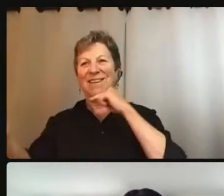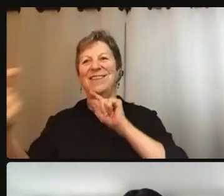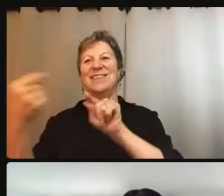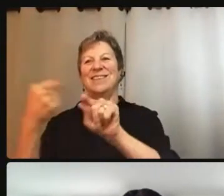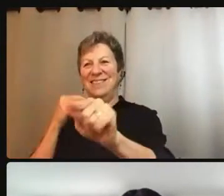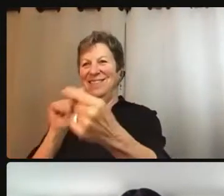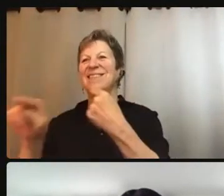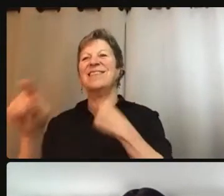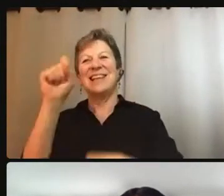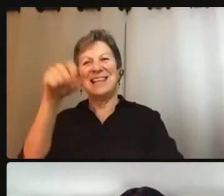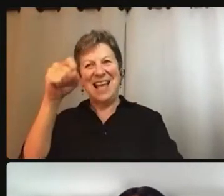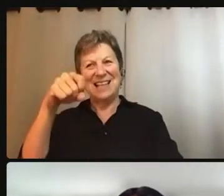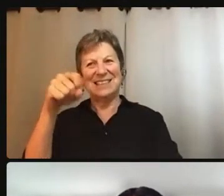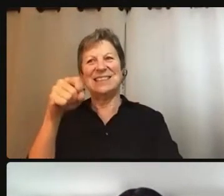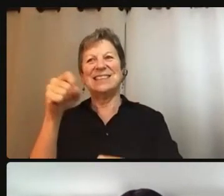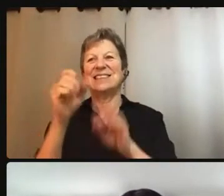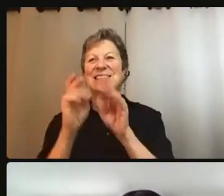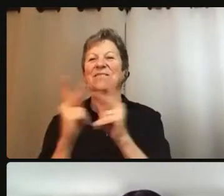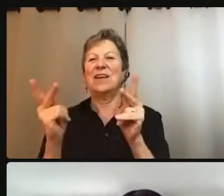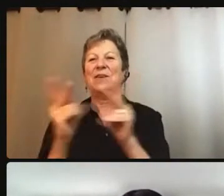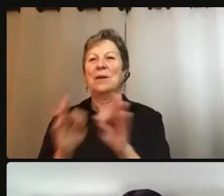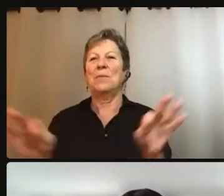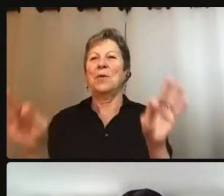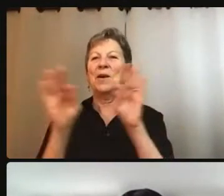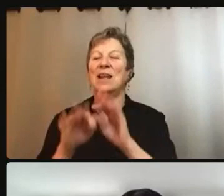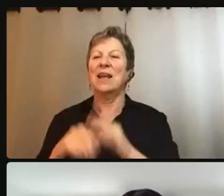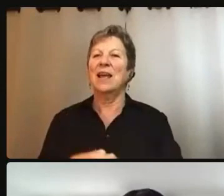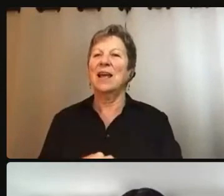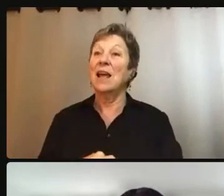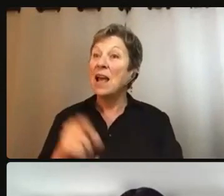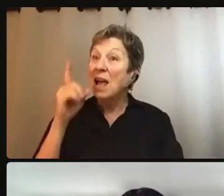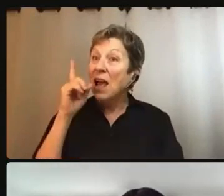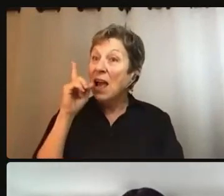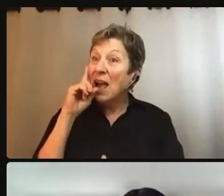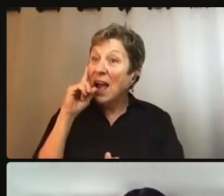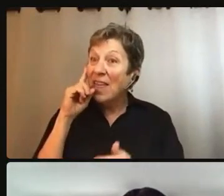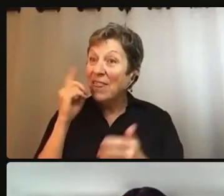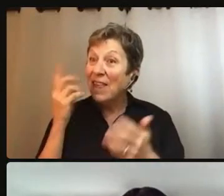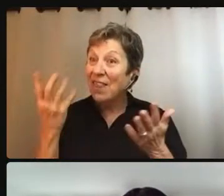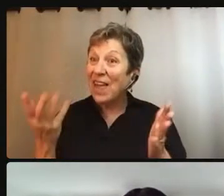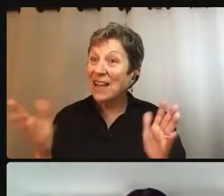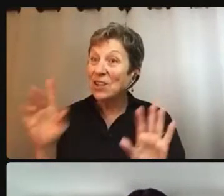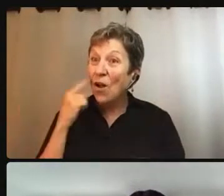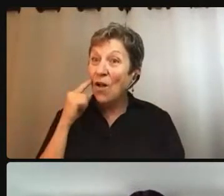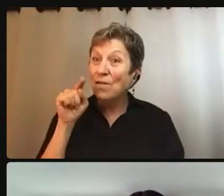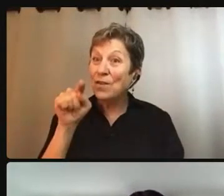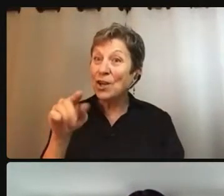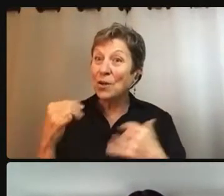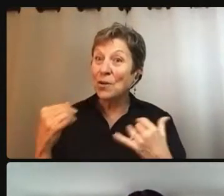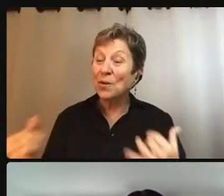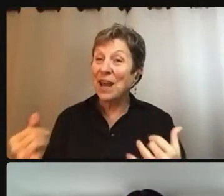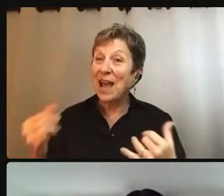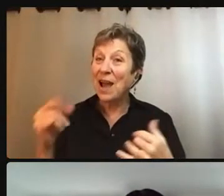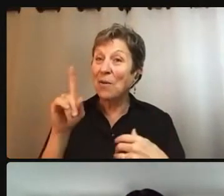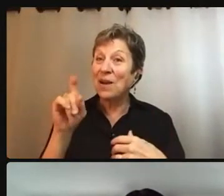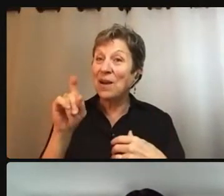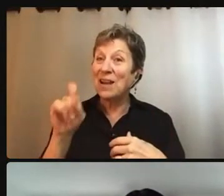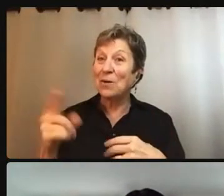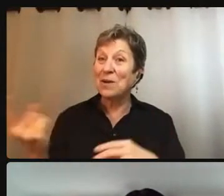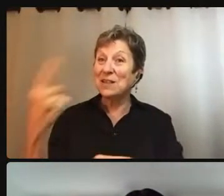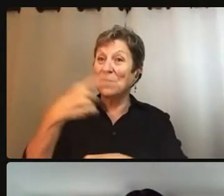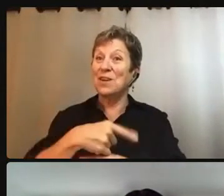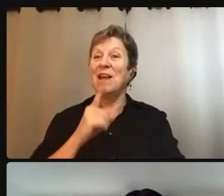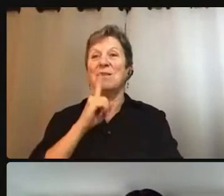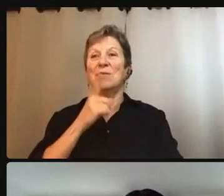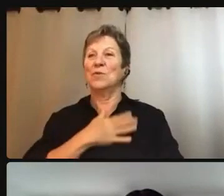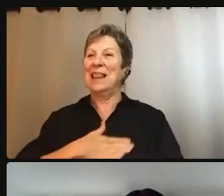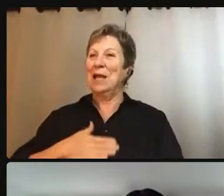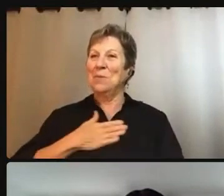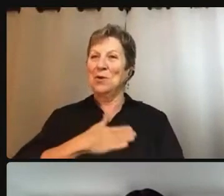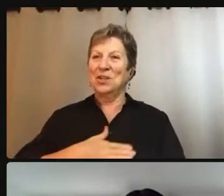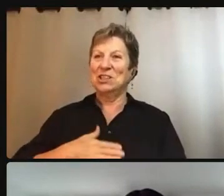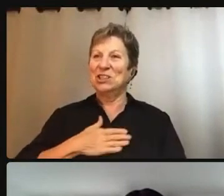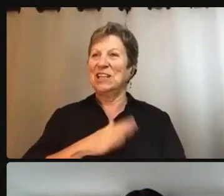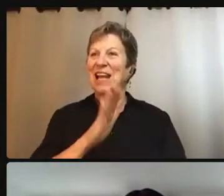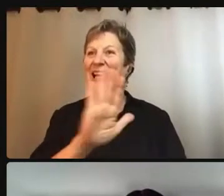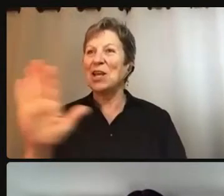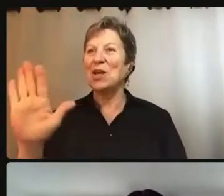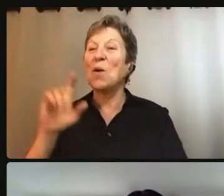HAVING COMMUNICATION BOTH WAYS